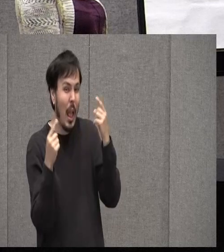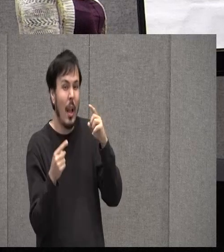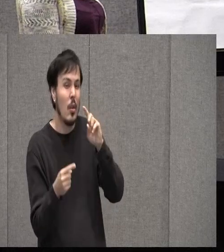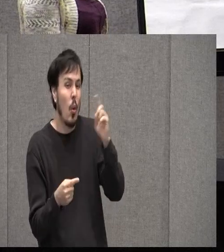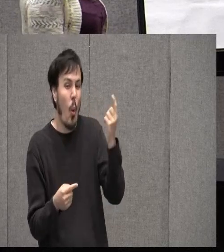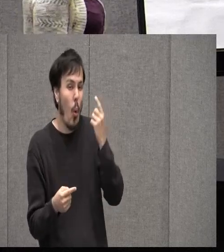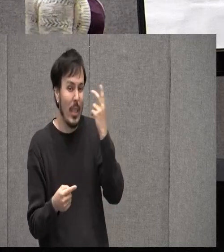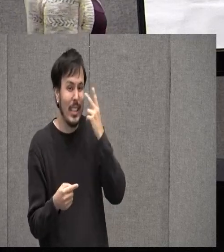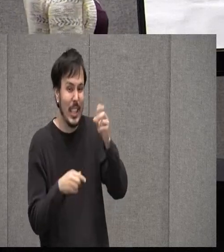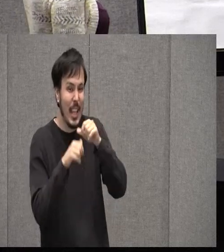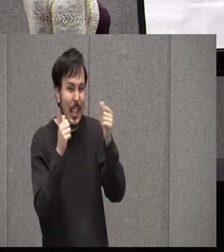That's right.